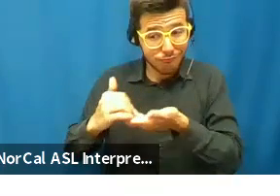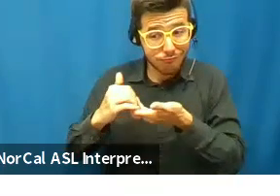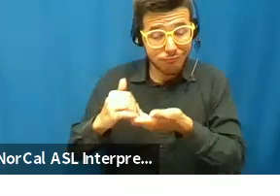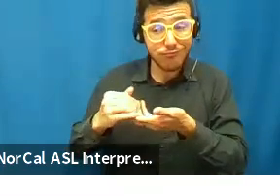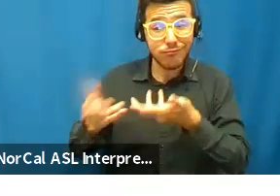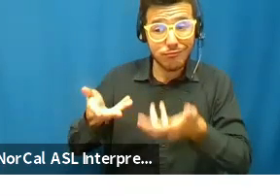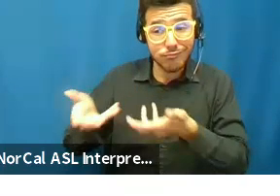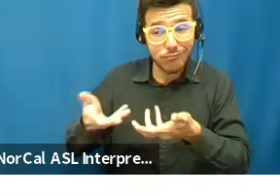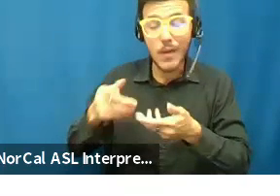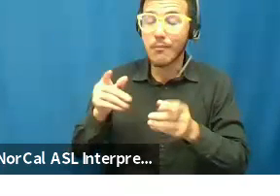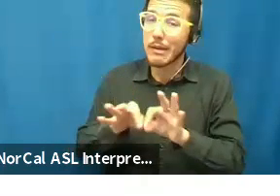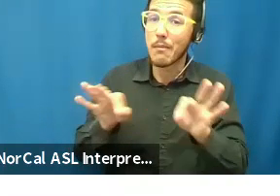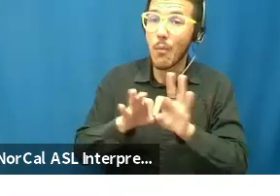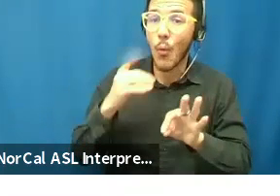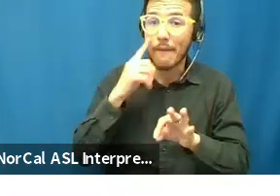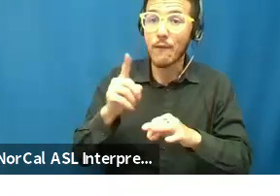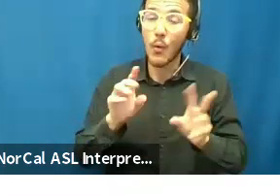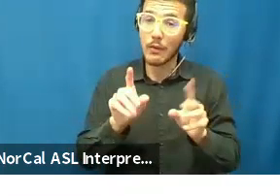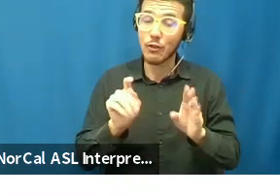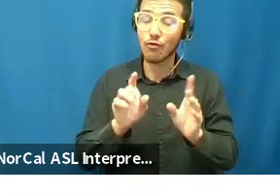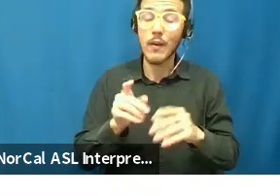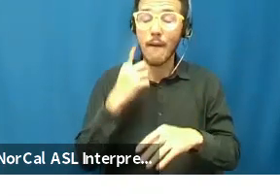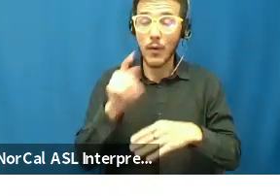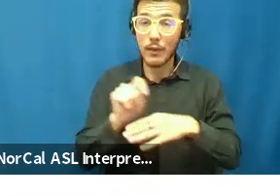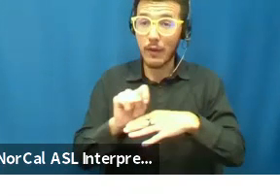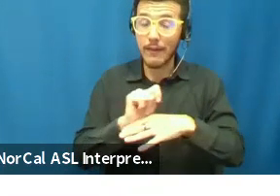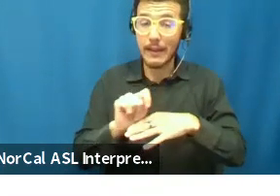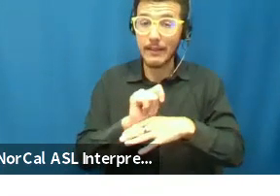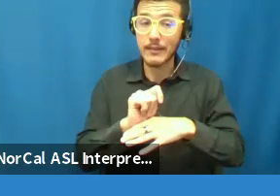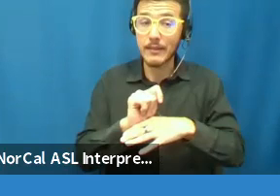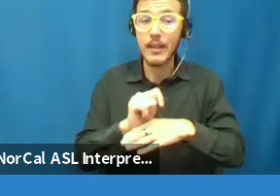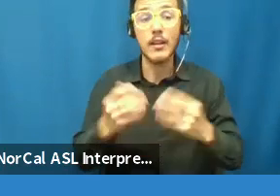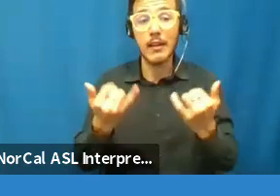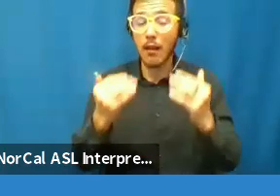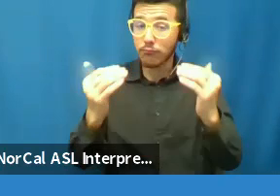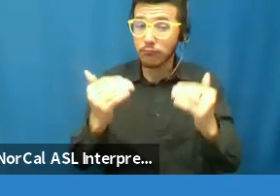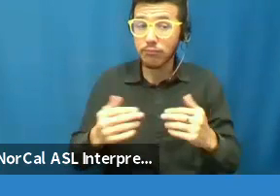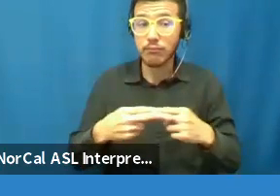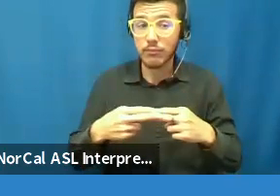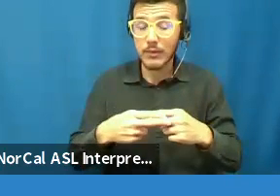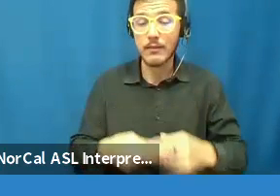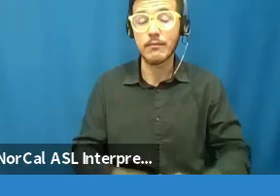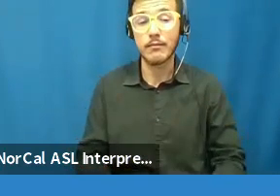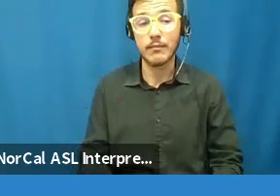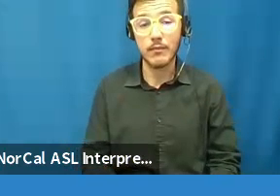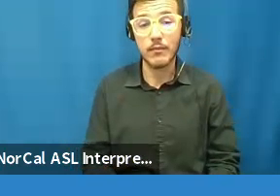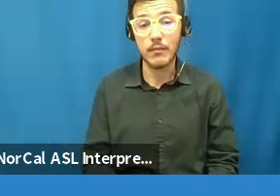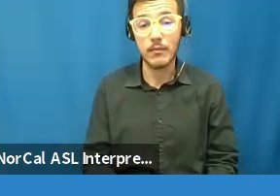these trainings. Next slide.